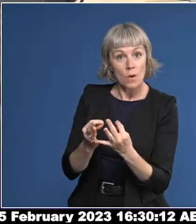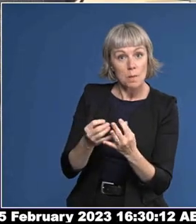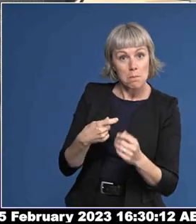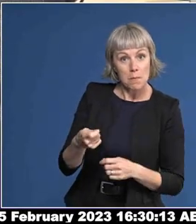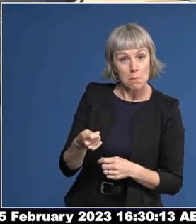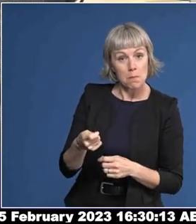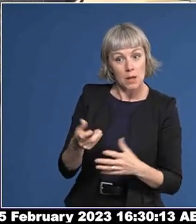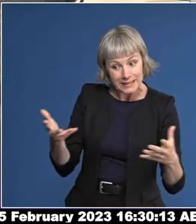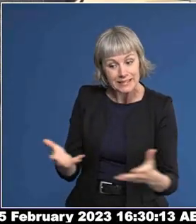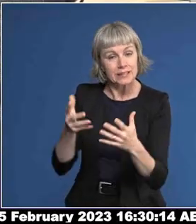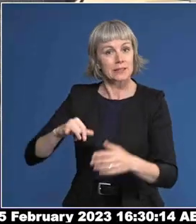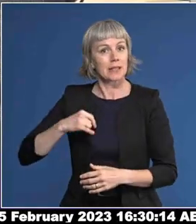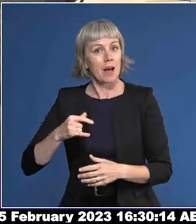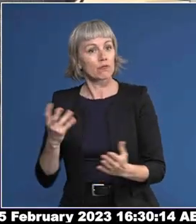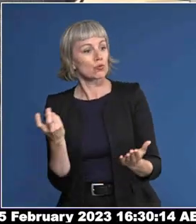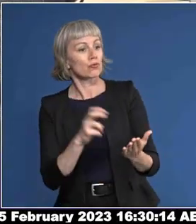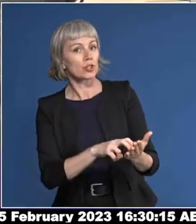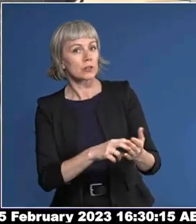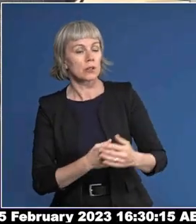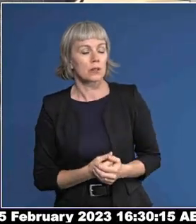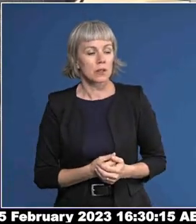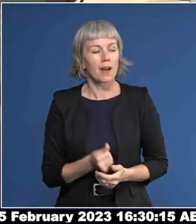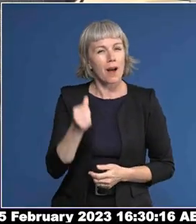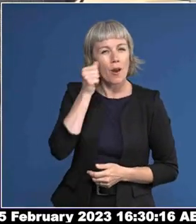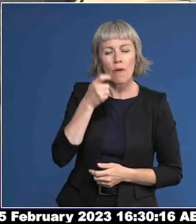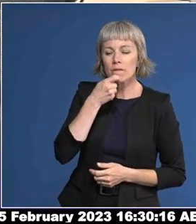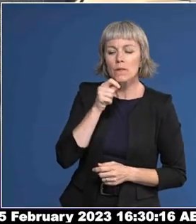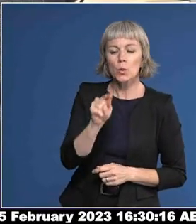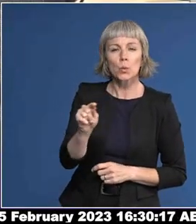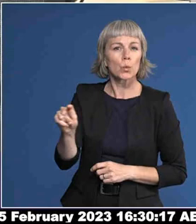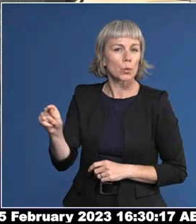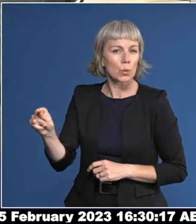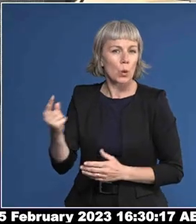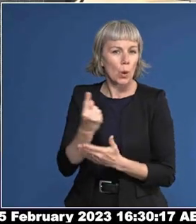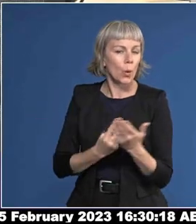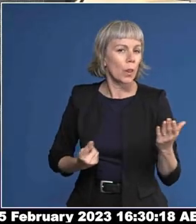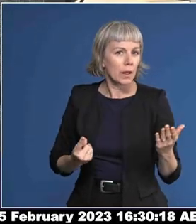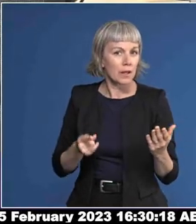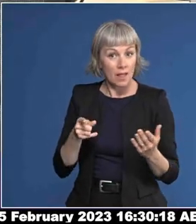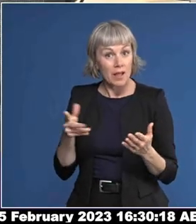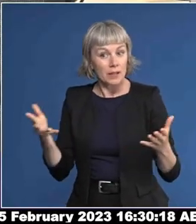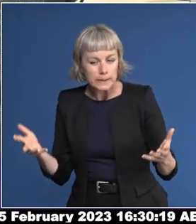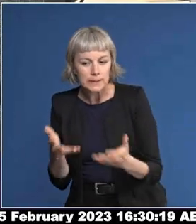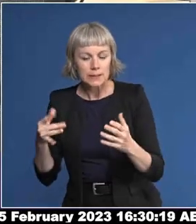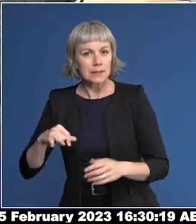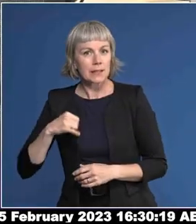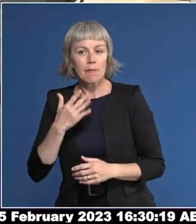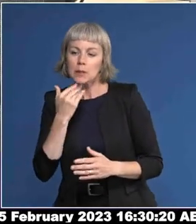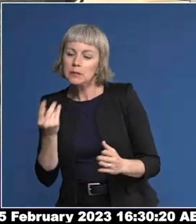We are aware of a handful of providers that are actively encouraging their workers to register through that scheme.